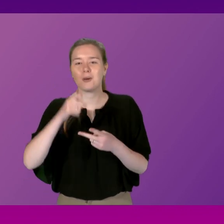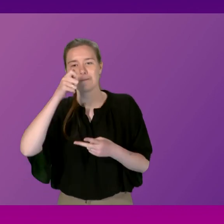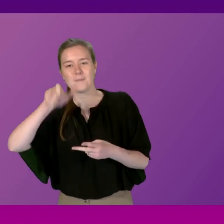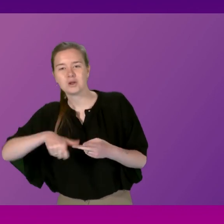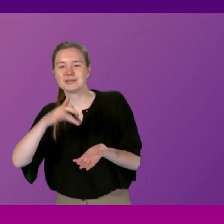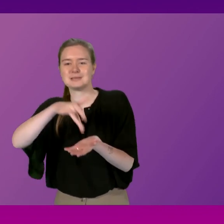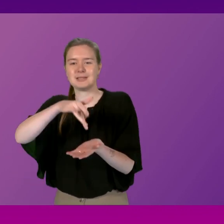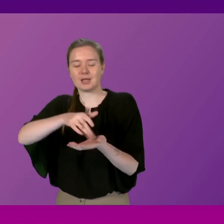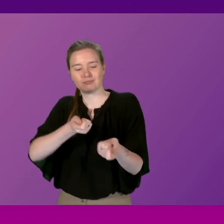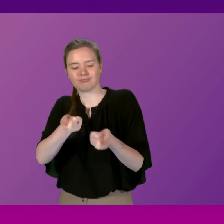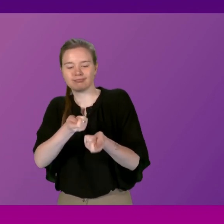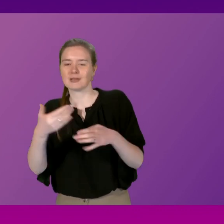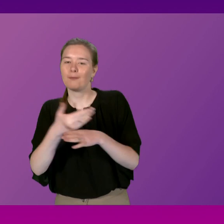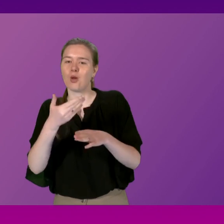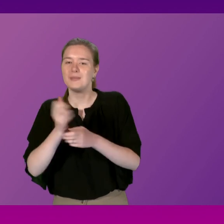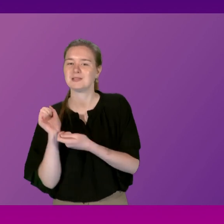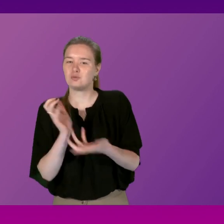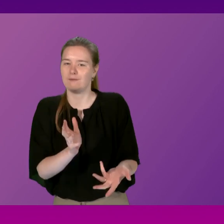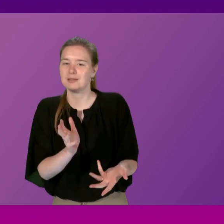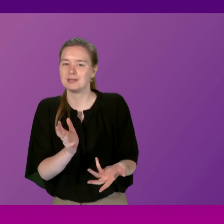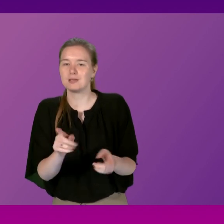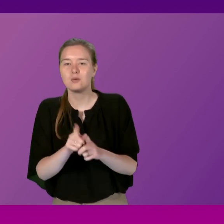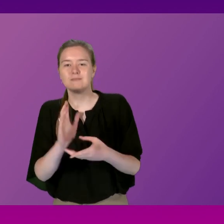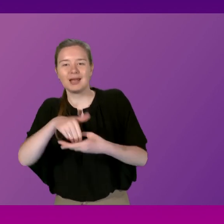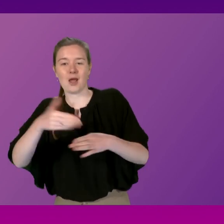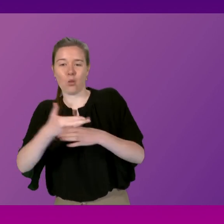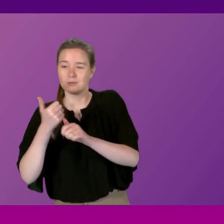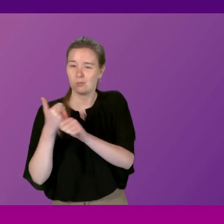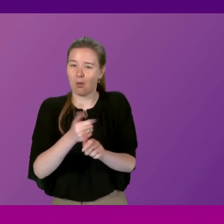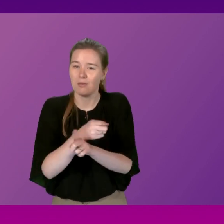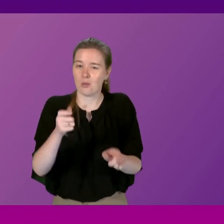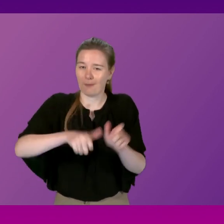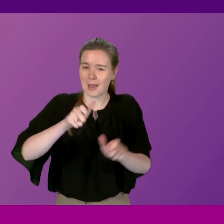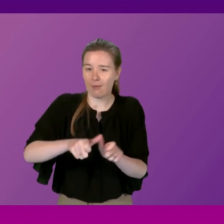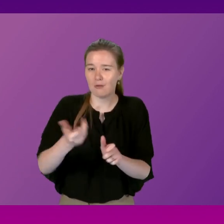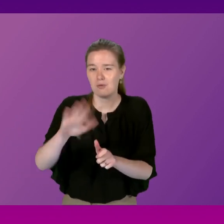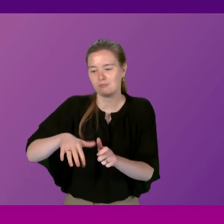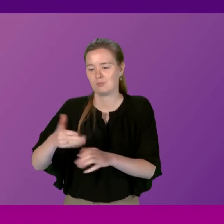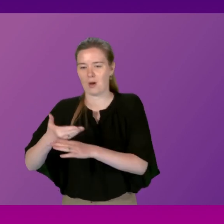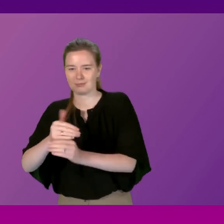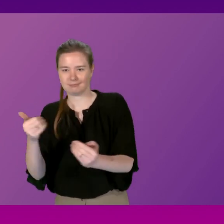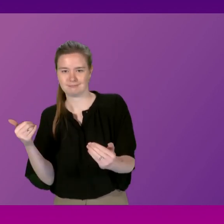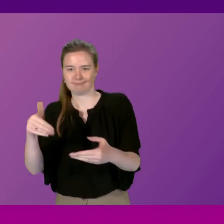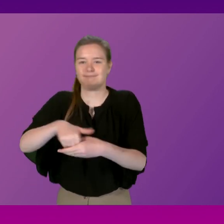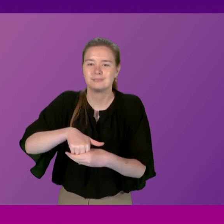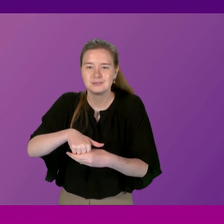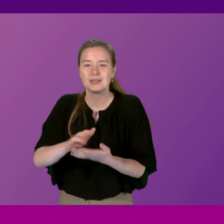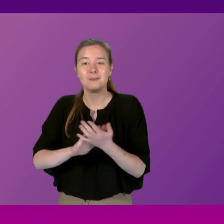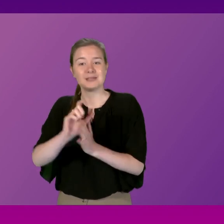and tailored employability services, including in-work support, to those who are furthest from the labour market.